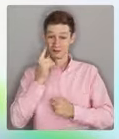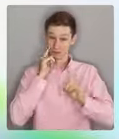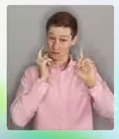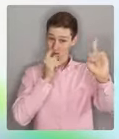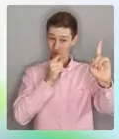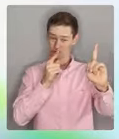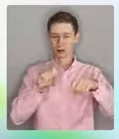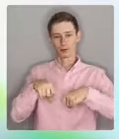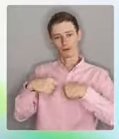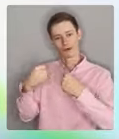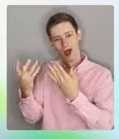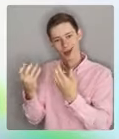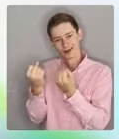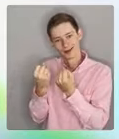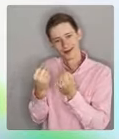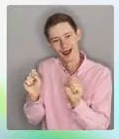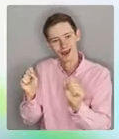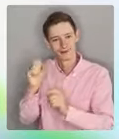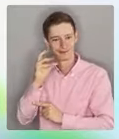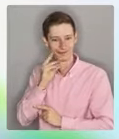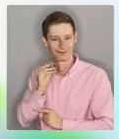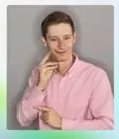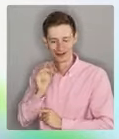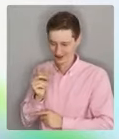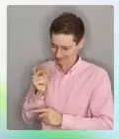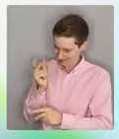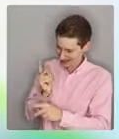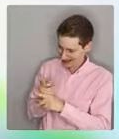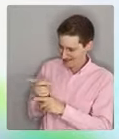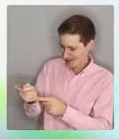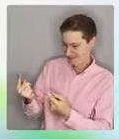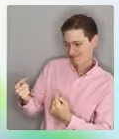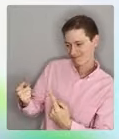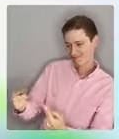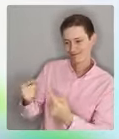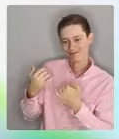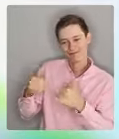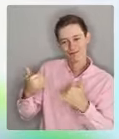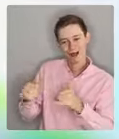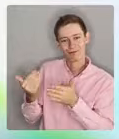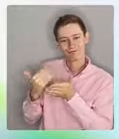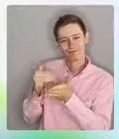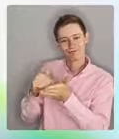who, of course, want to provide the safe experiences that help maximize user retention, and engagement, and enjoyment.